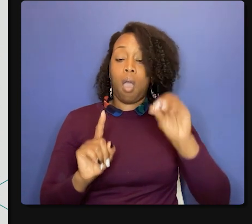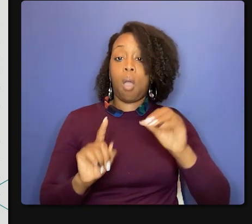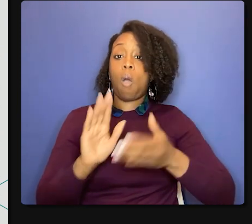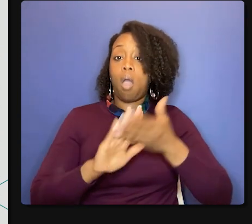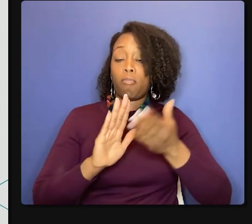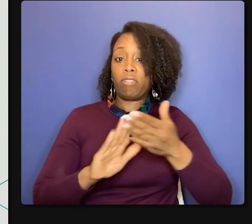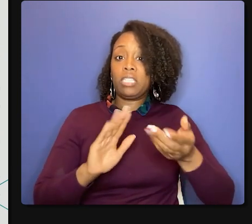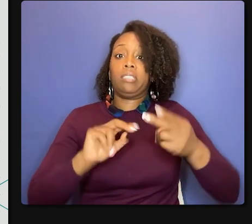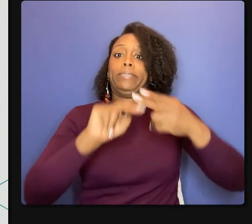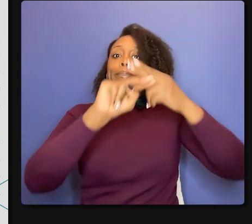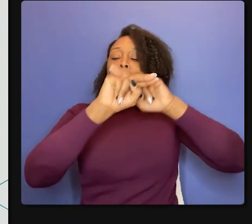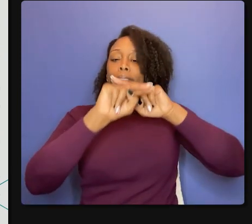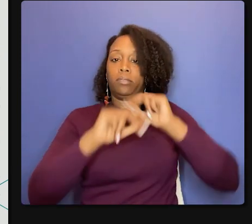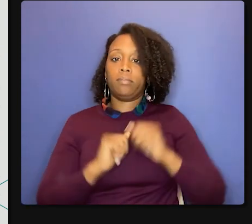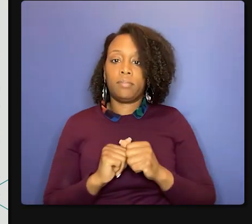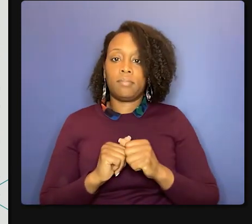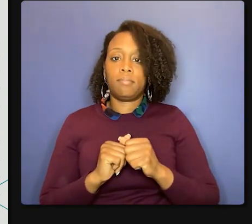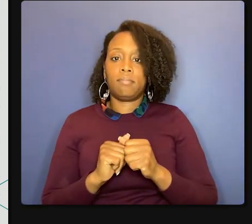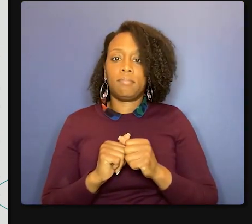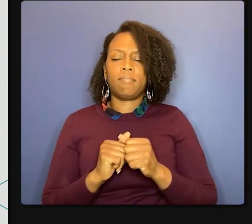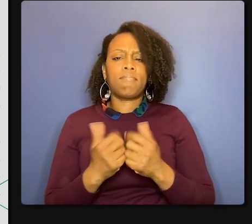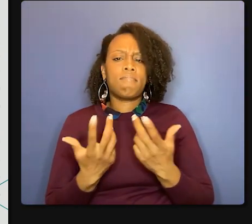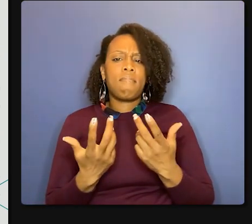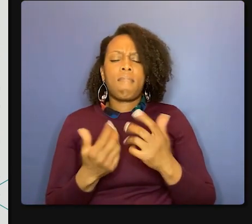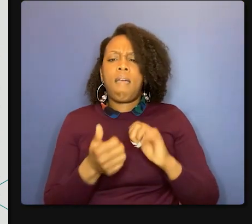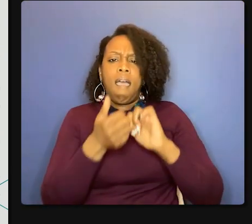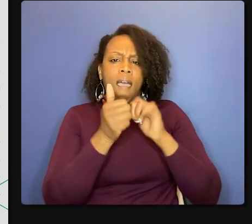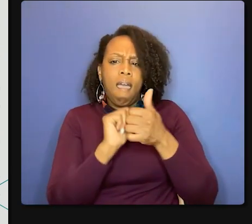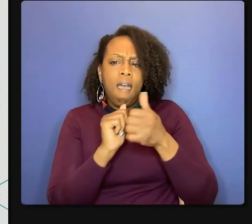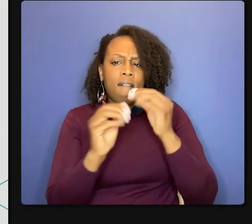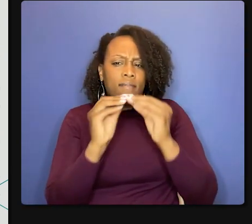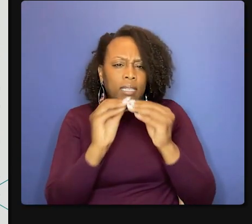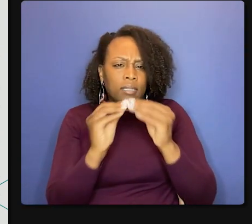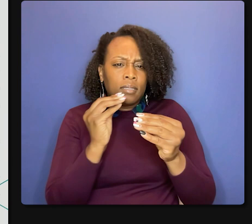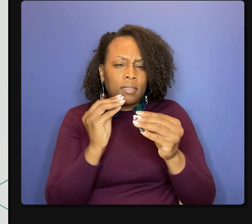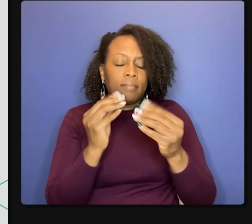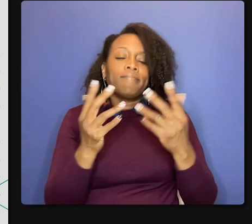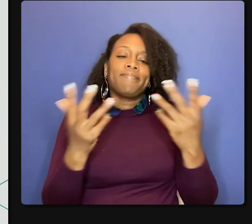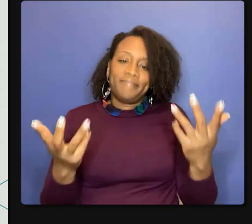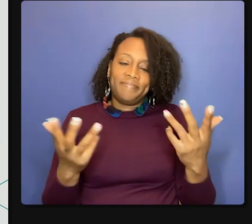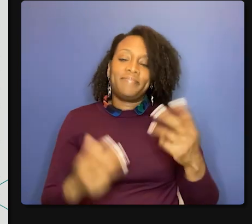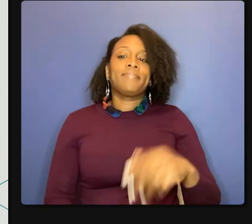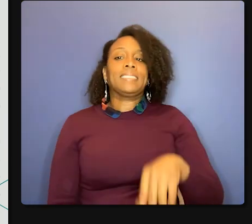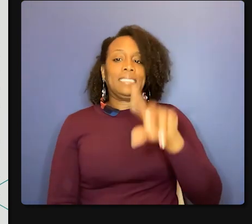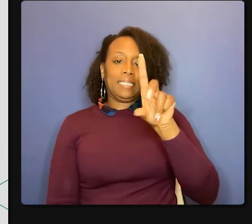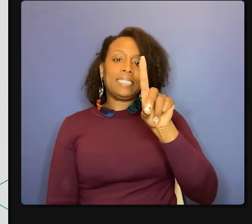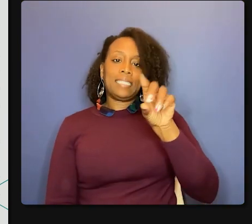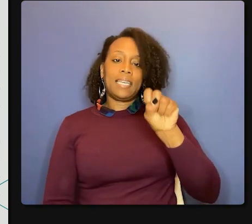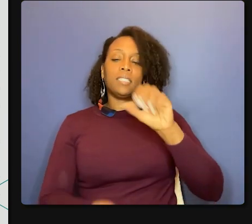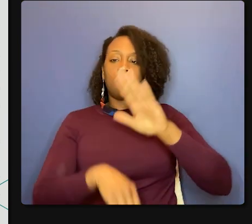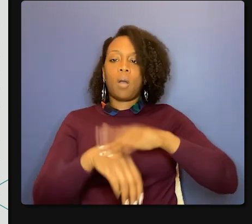that is being issued and an increase in the number of IO operations. So how can we address this?